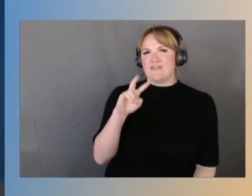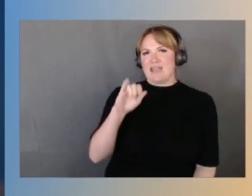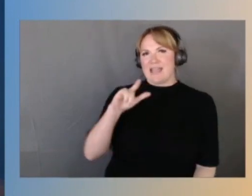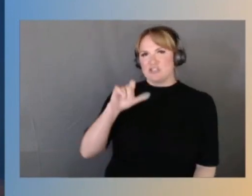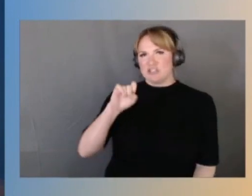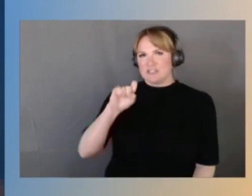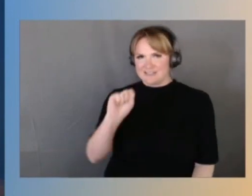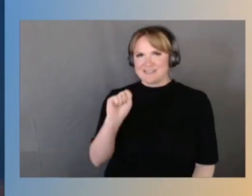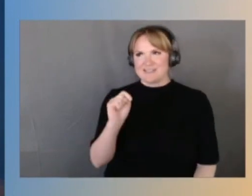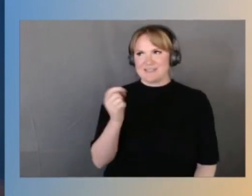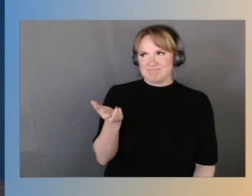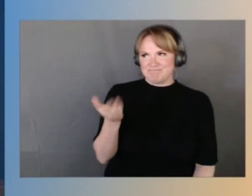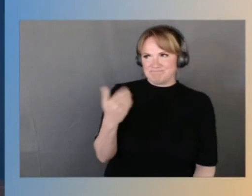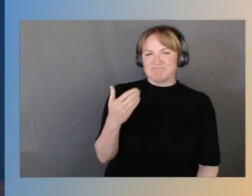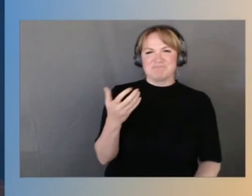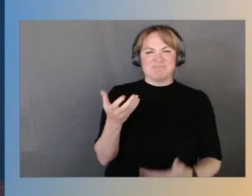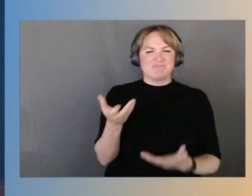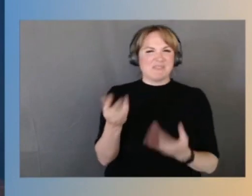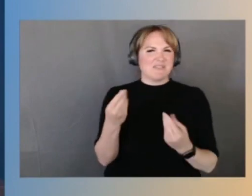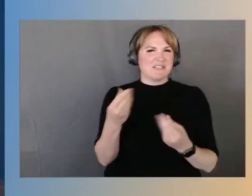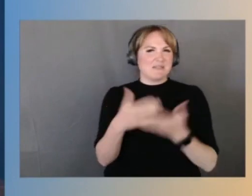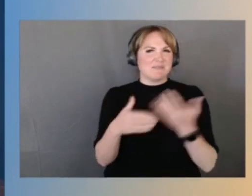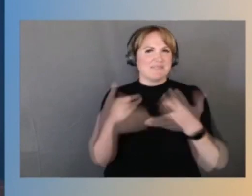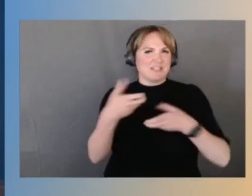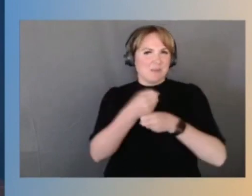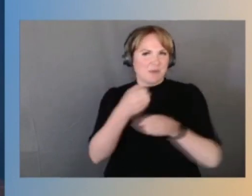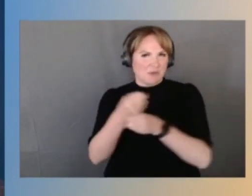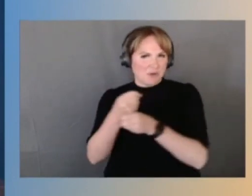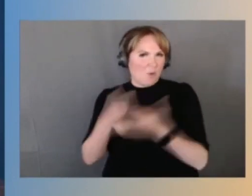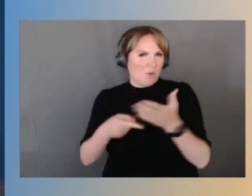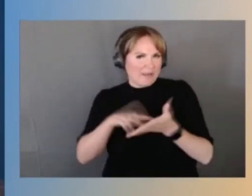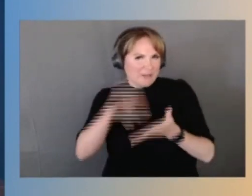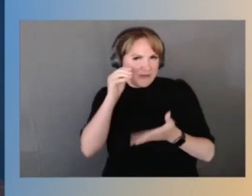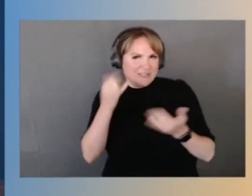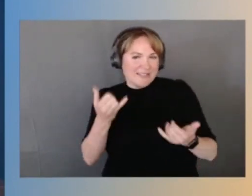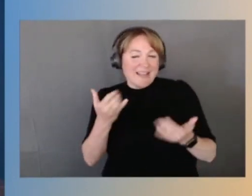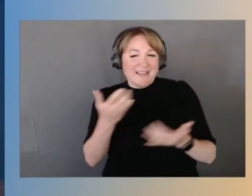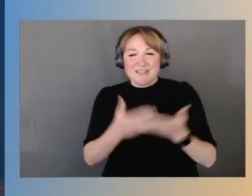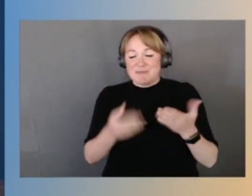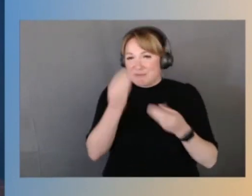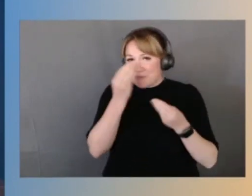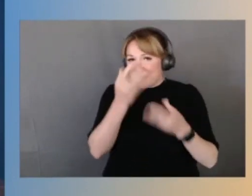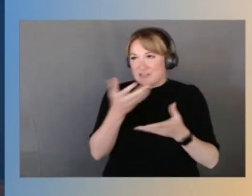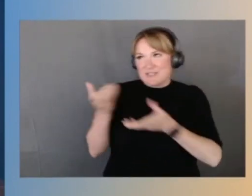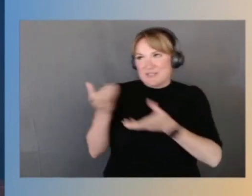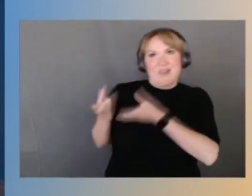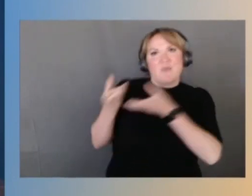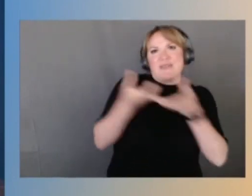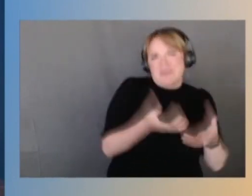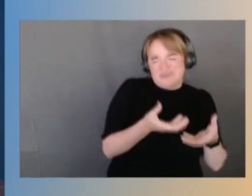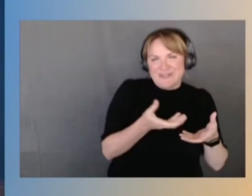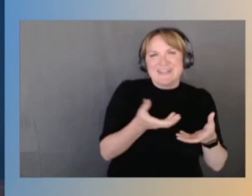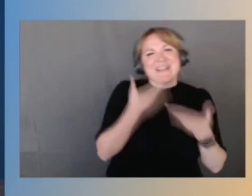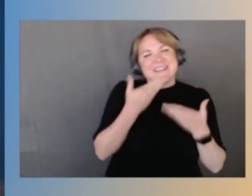you know, some of the stuff that we've learned today and some of the information you can take with you and thanks again for joining Martin and I,